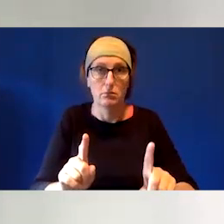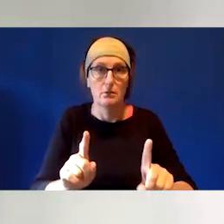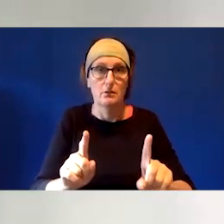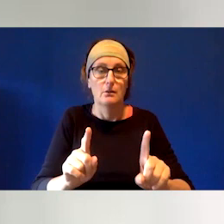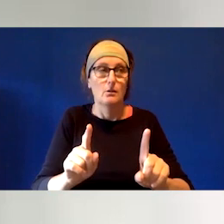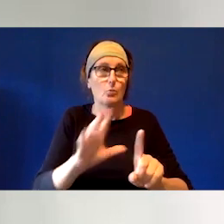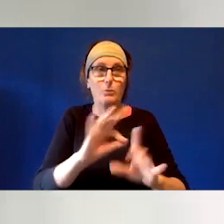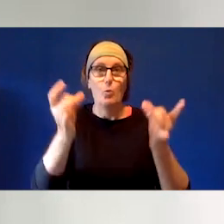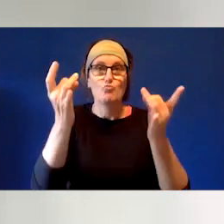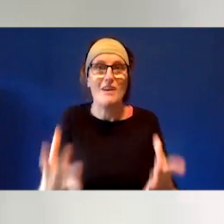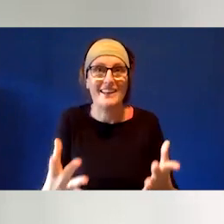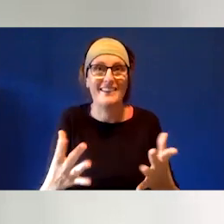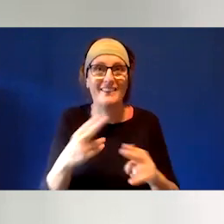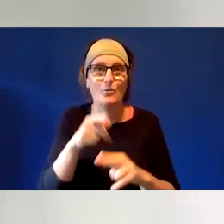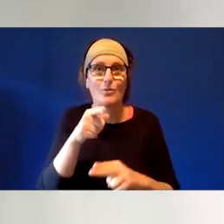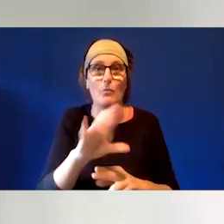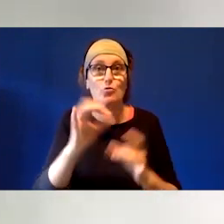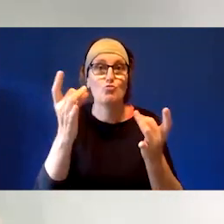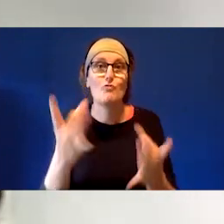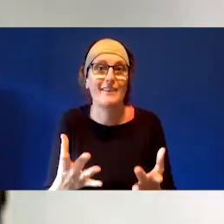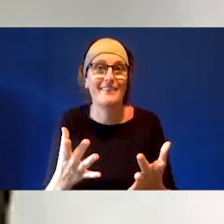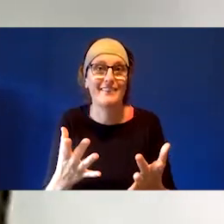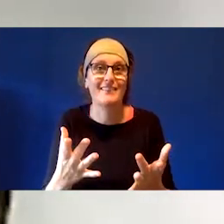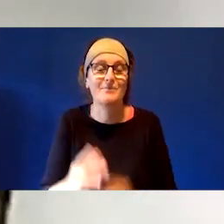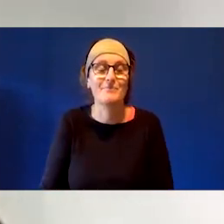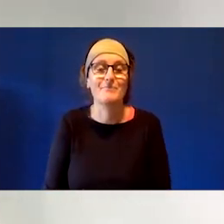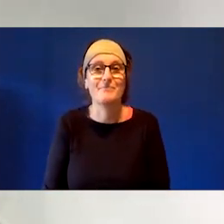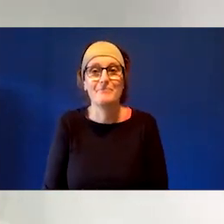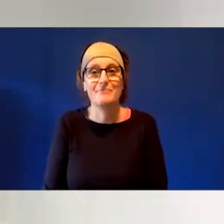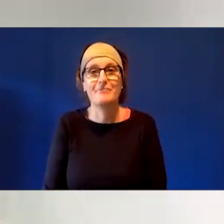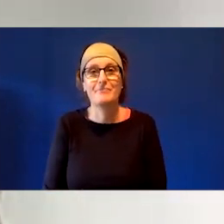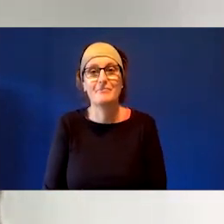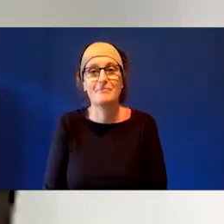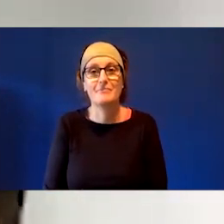artistic , the way we usually do. About four weeks